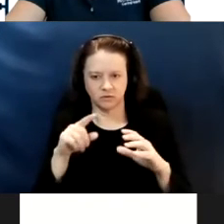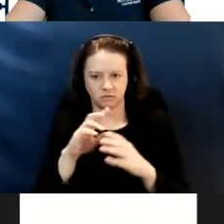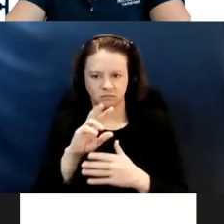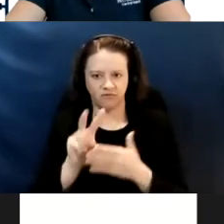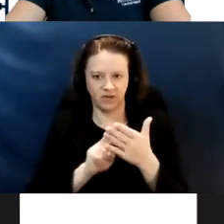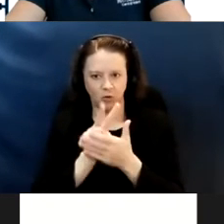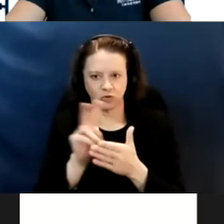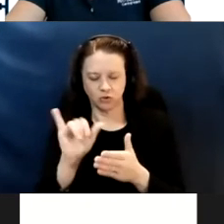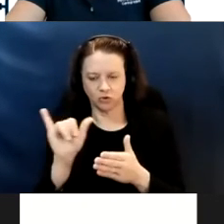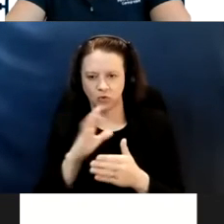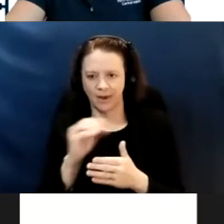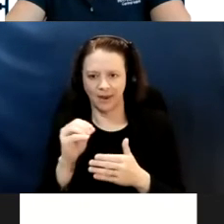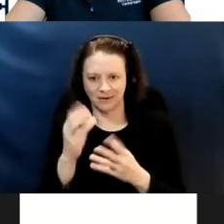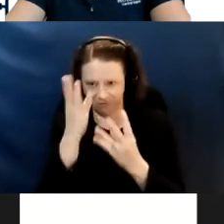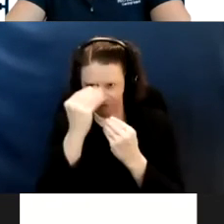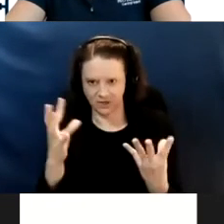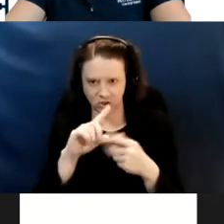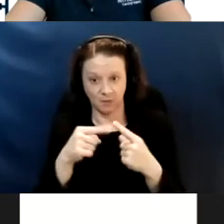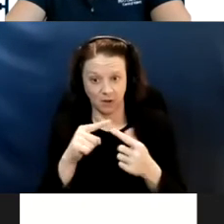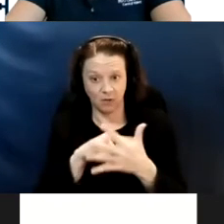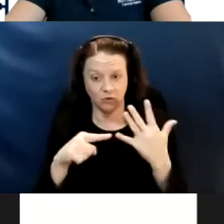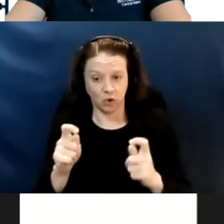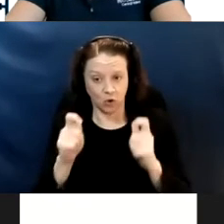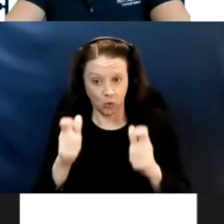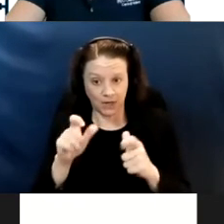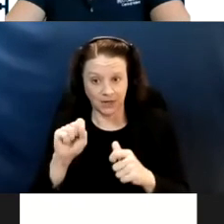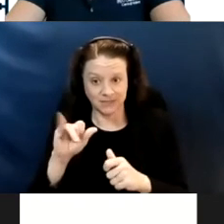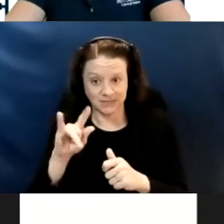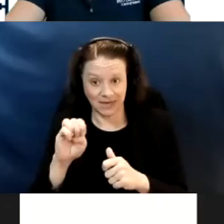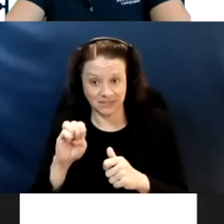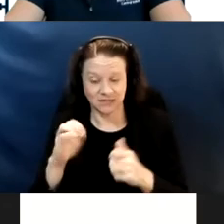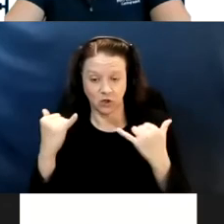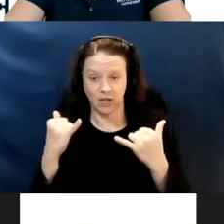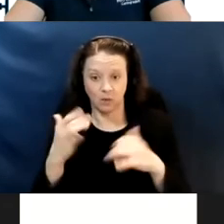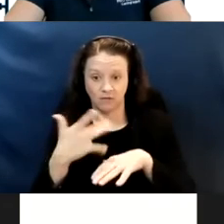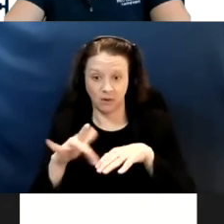and information about those quick sites that are available now to everyone so